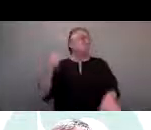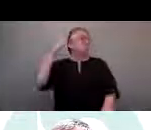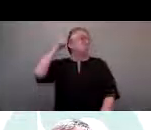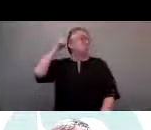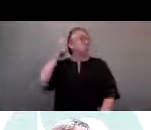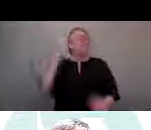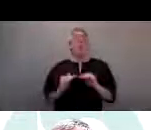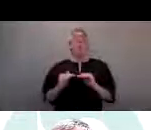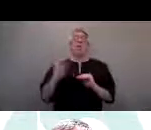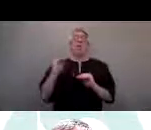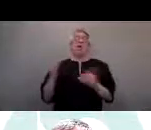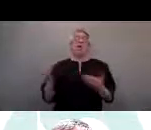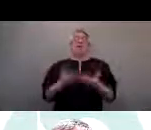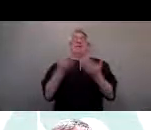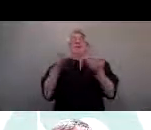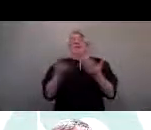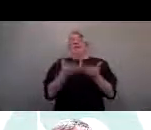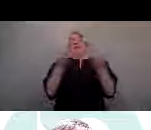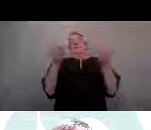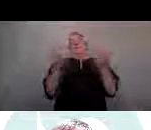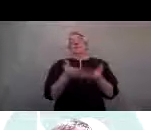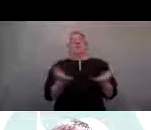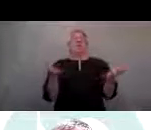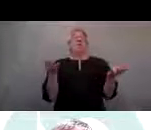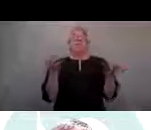practice has become safer and more comfortable over the